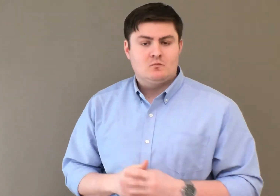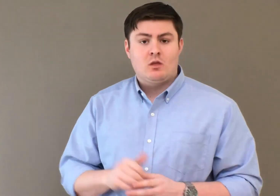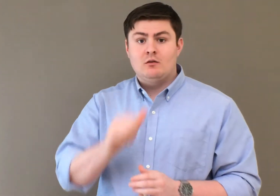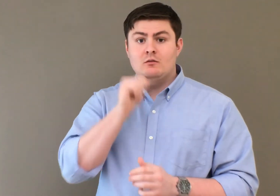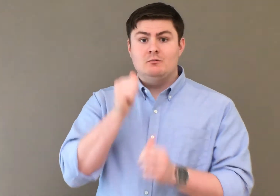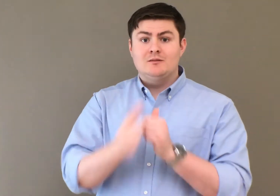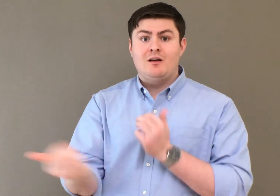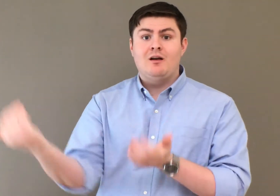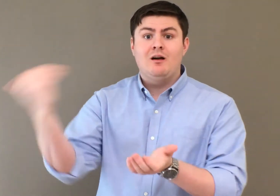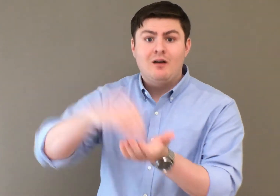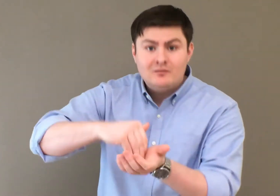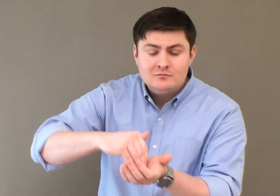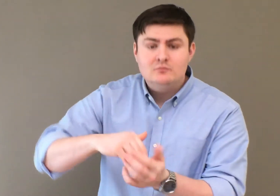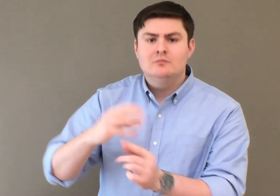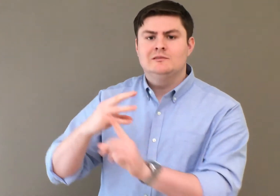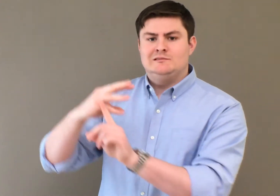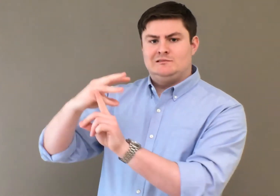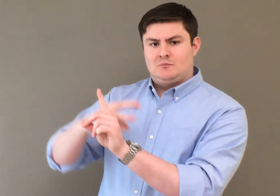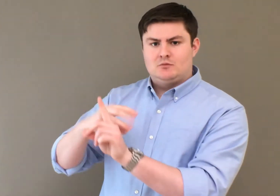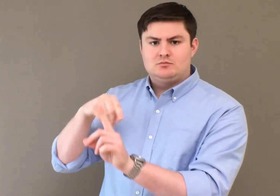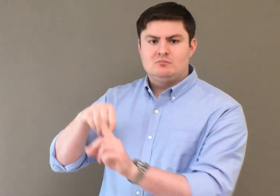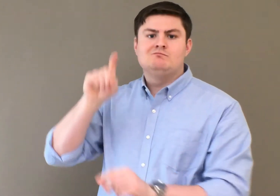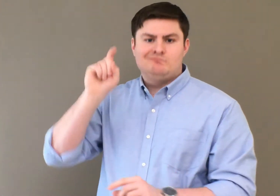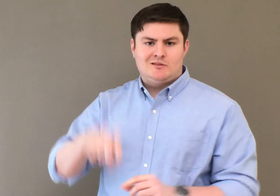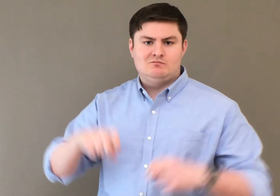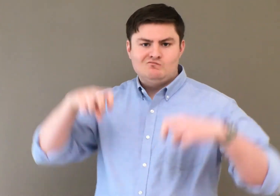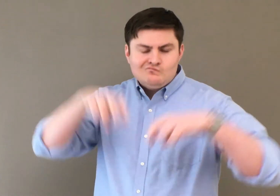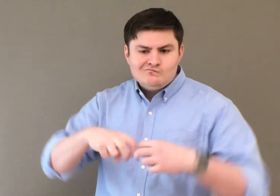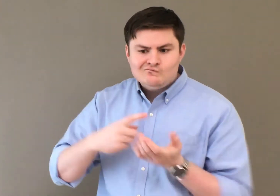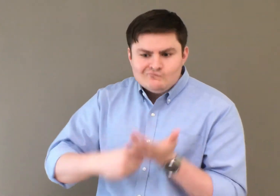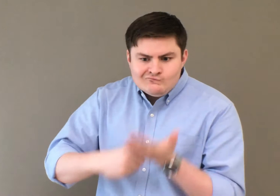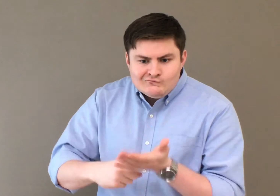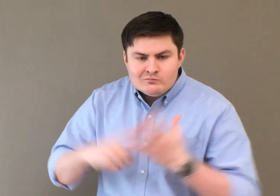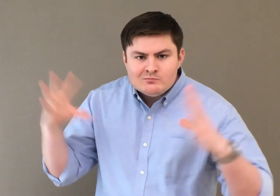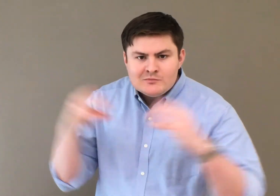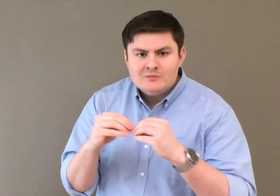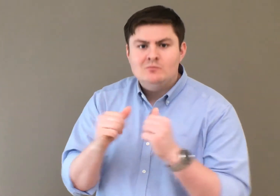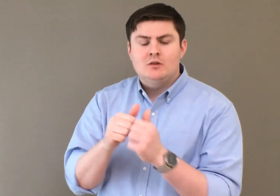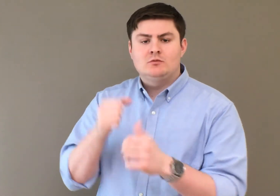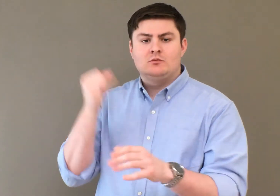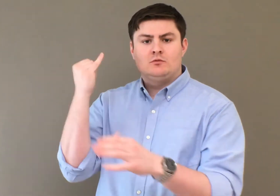and if they don't pass that, at 6 months they have to have a consultation with an intervention